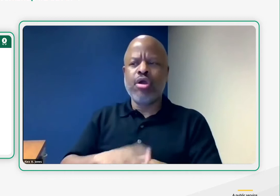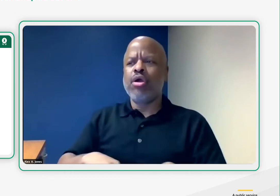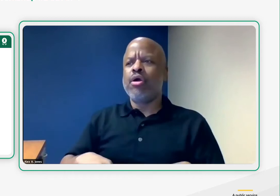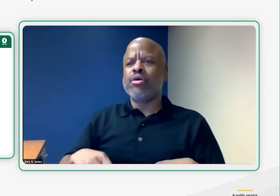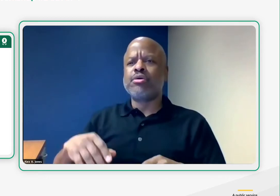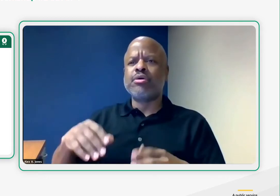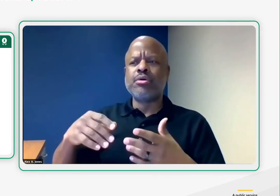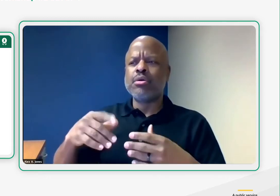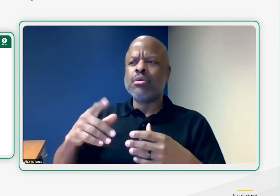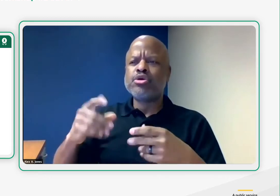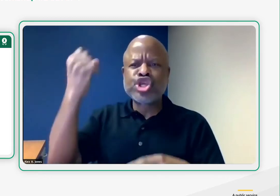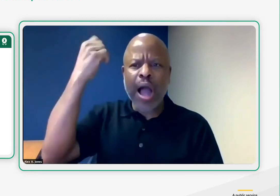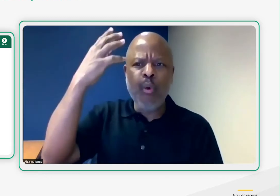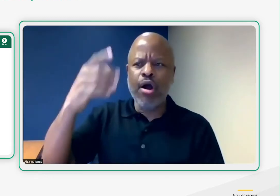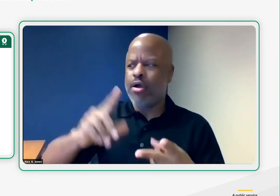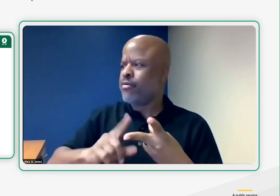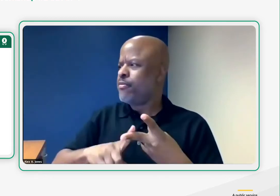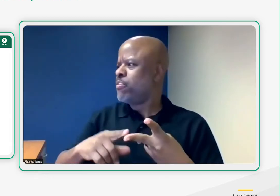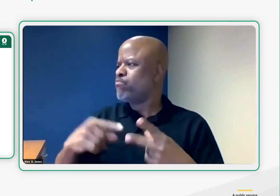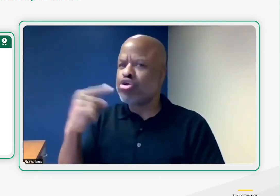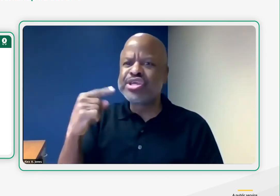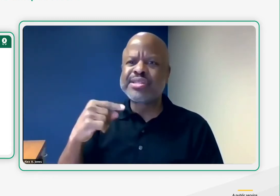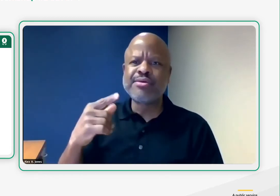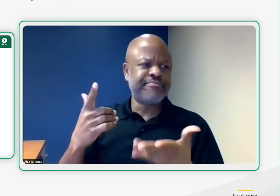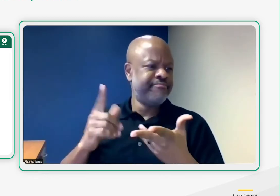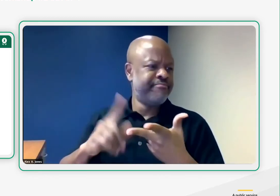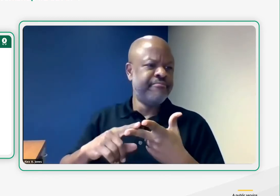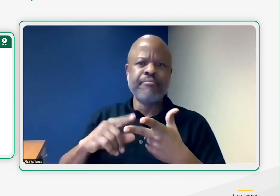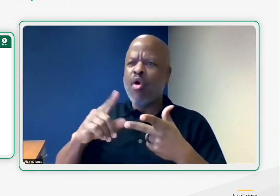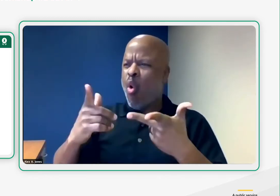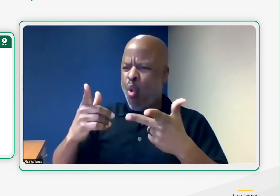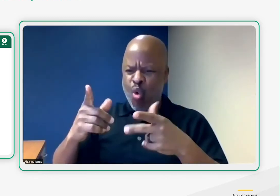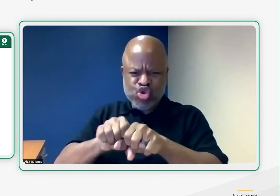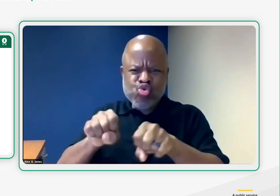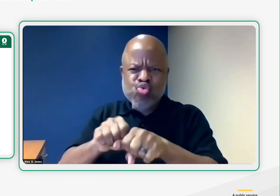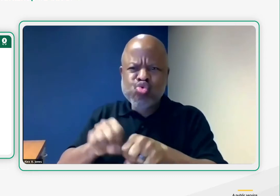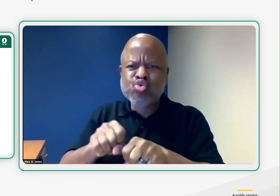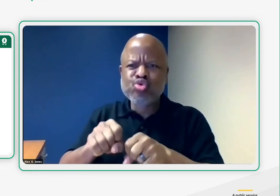I had to shower, brush my teeth. What shoes am I going to wear?